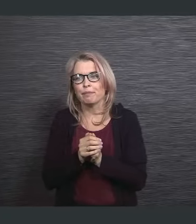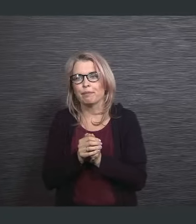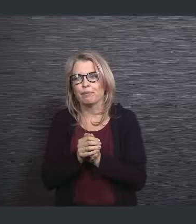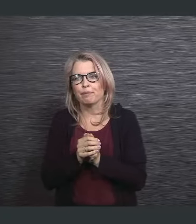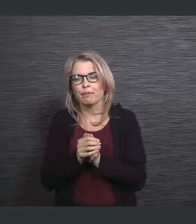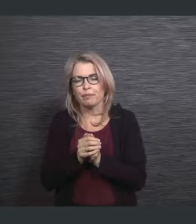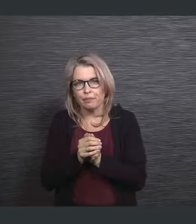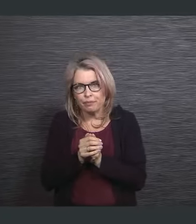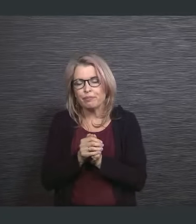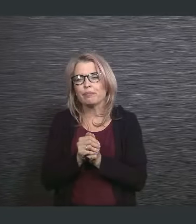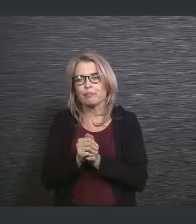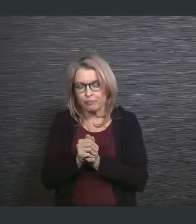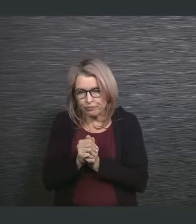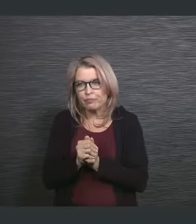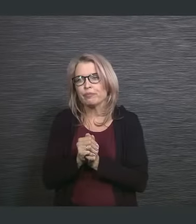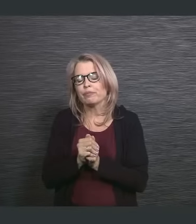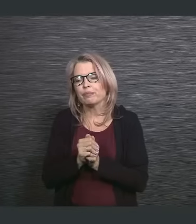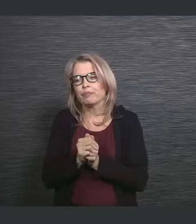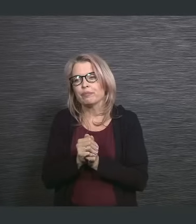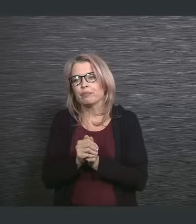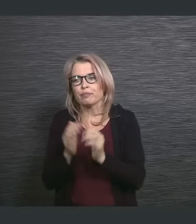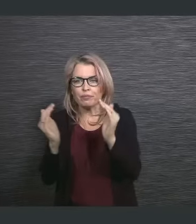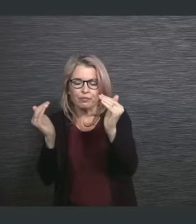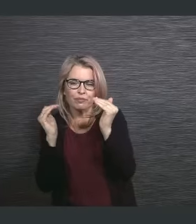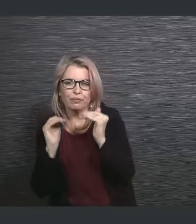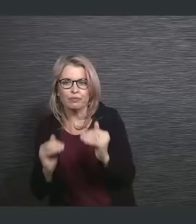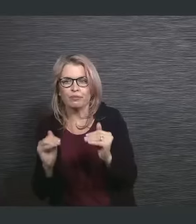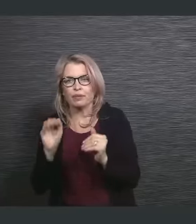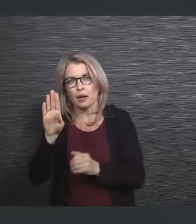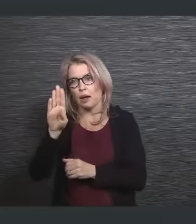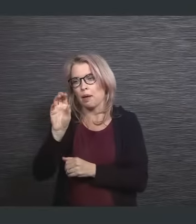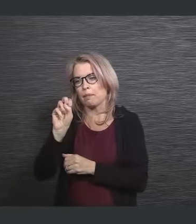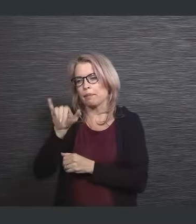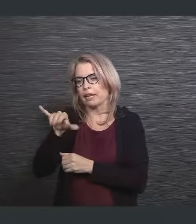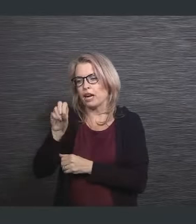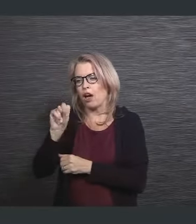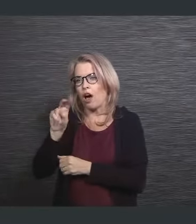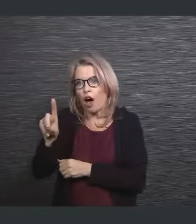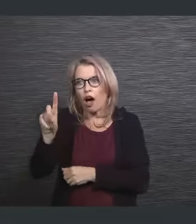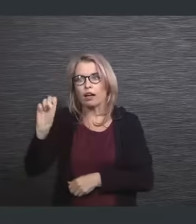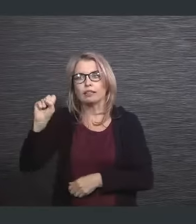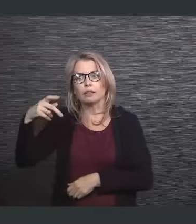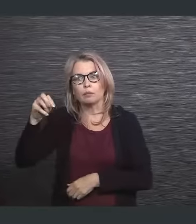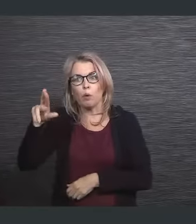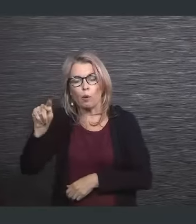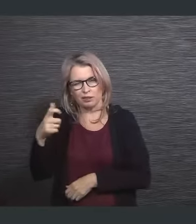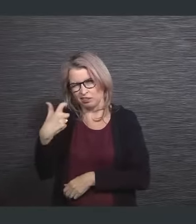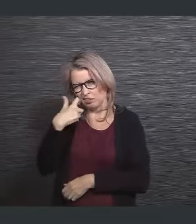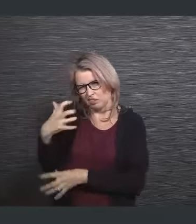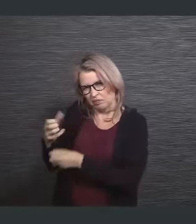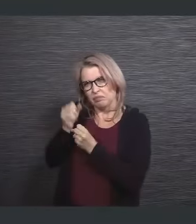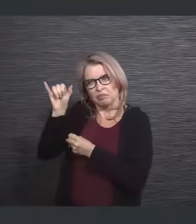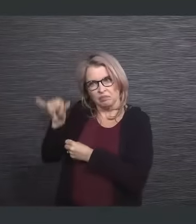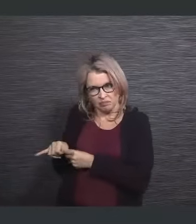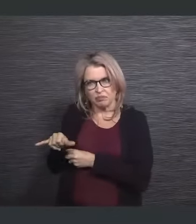Beyond Sports, which we recently acquired, will further strengthen delivery of sports